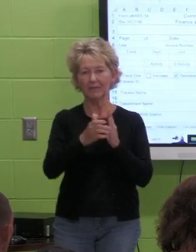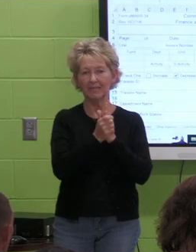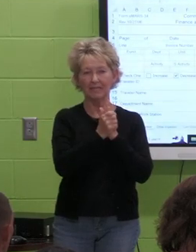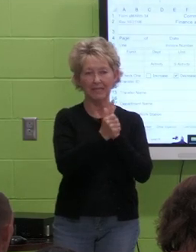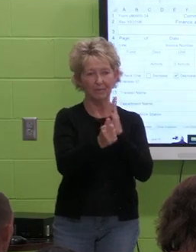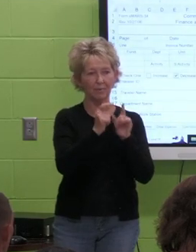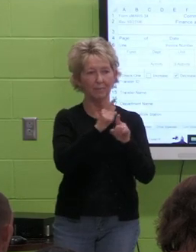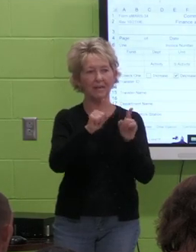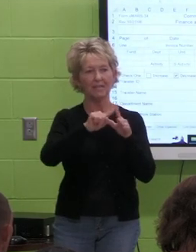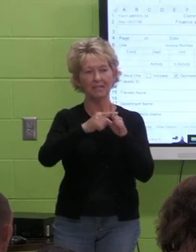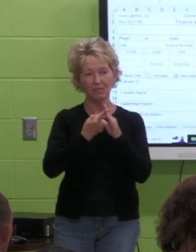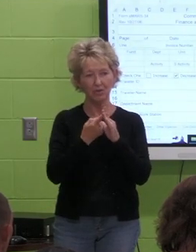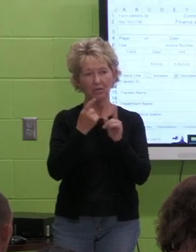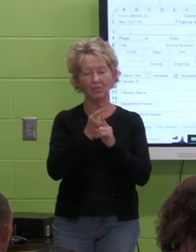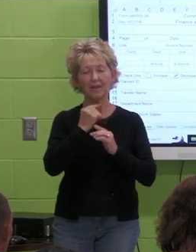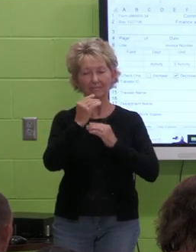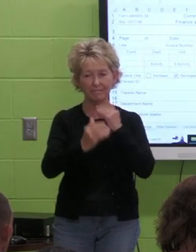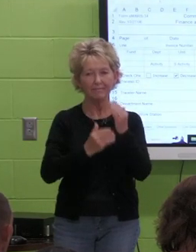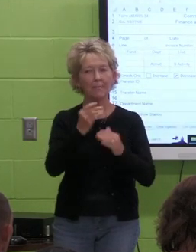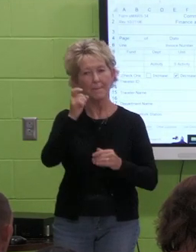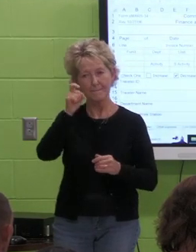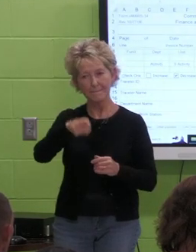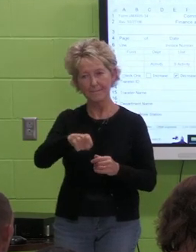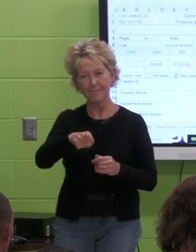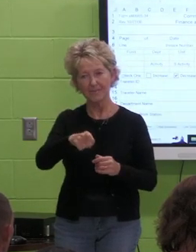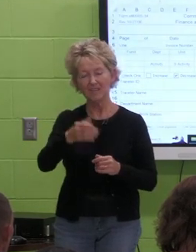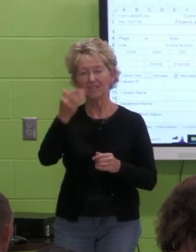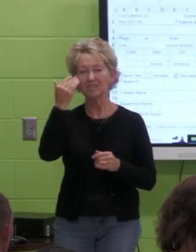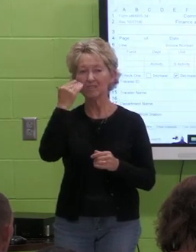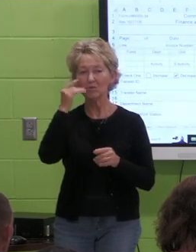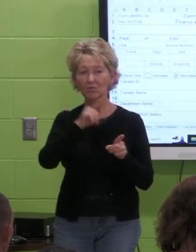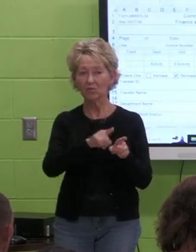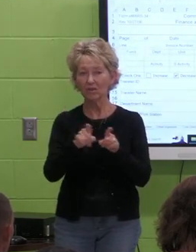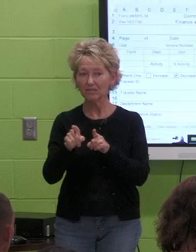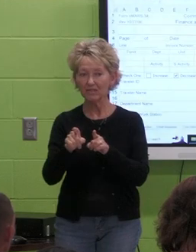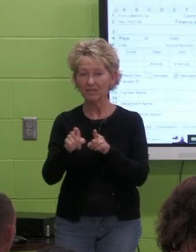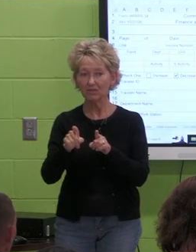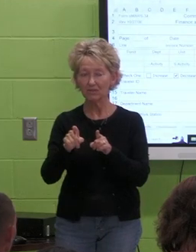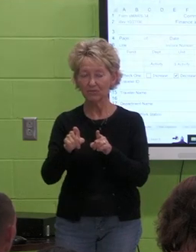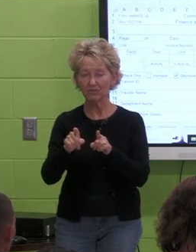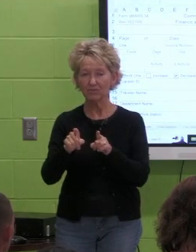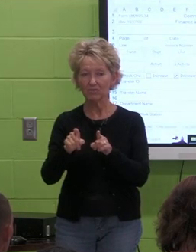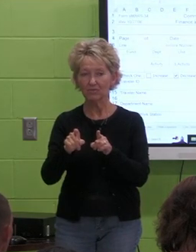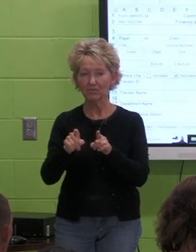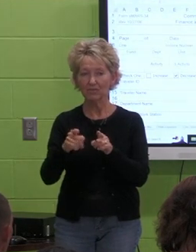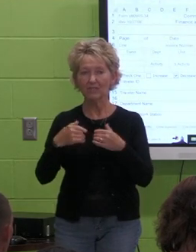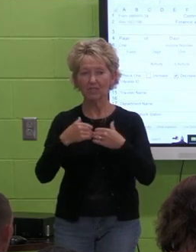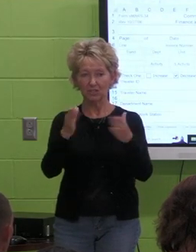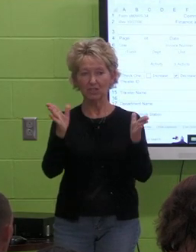start it out the right way um I know that there's also um other than General funds which you know